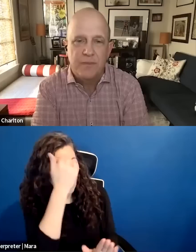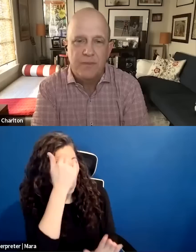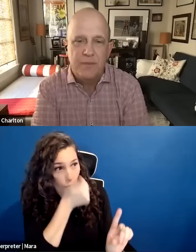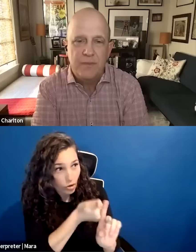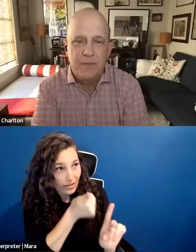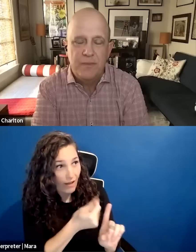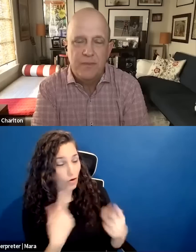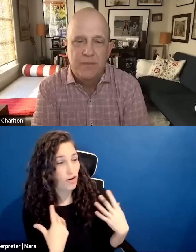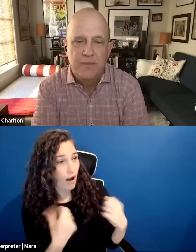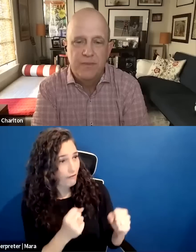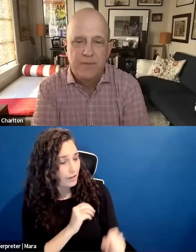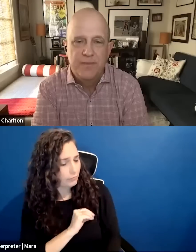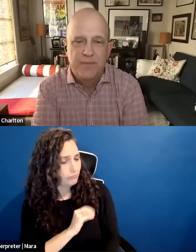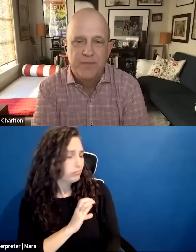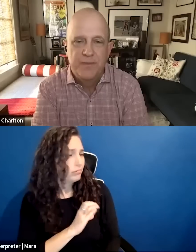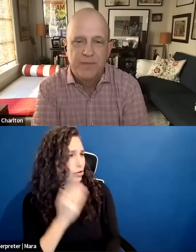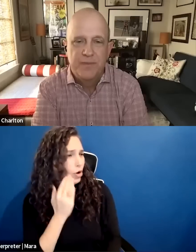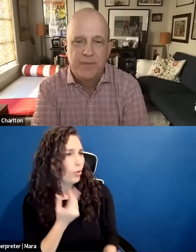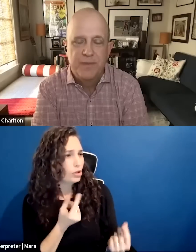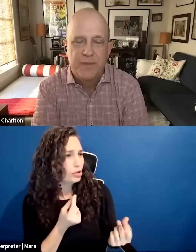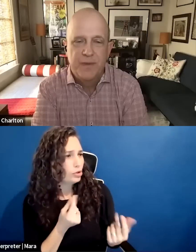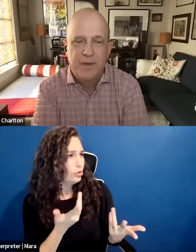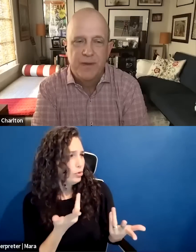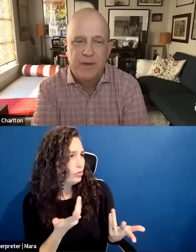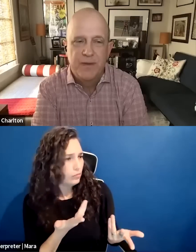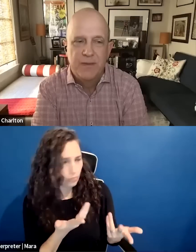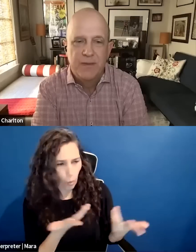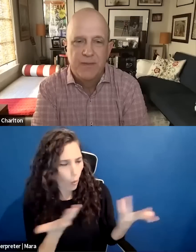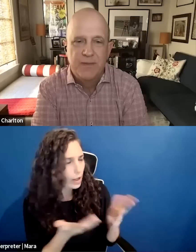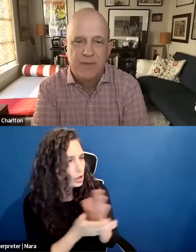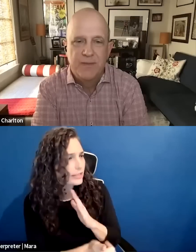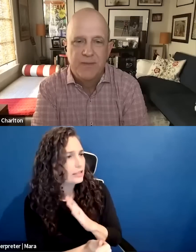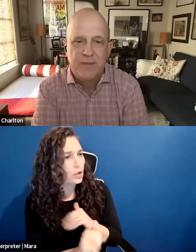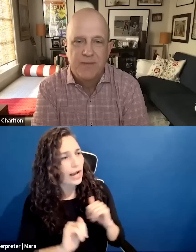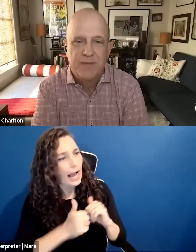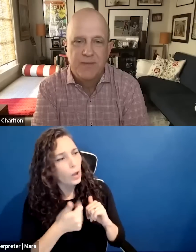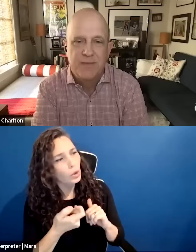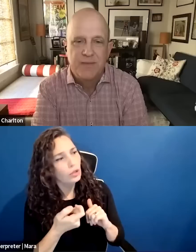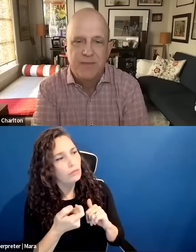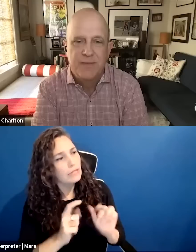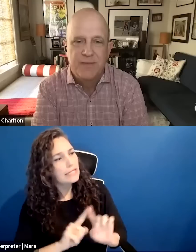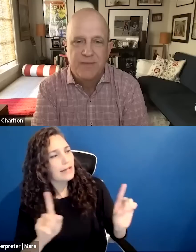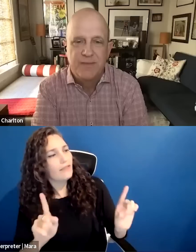and what separates you from other actors in your category. And so like with ACTivate,